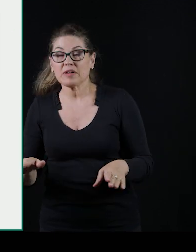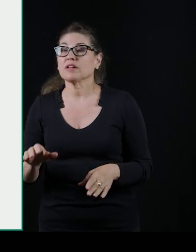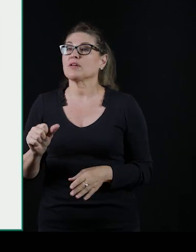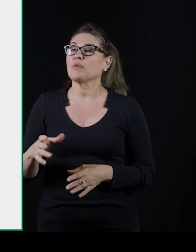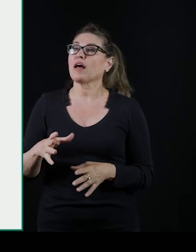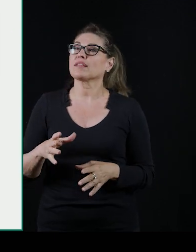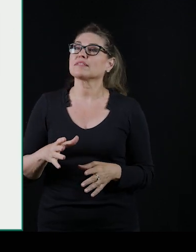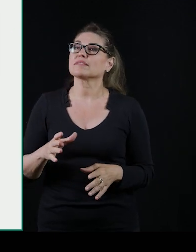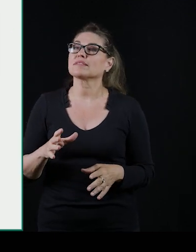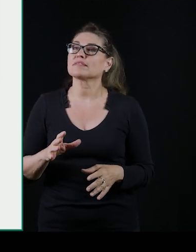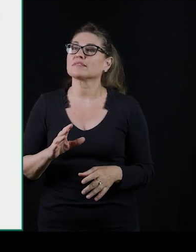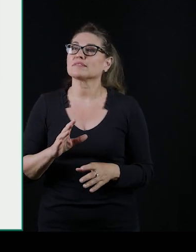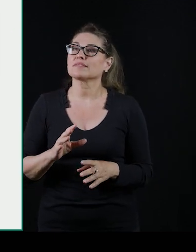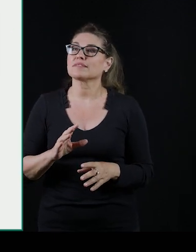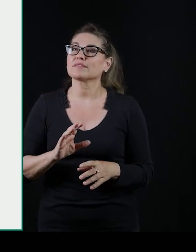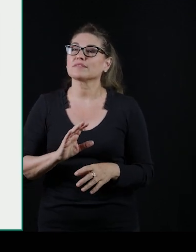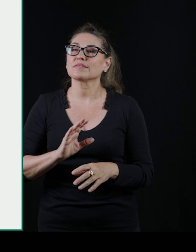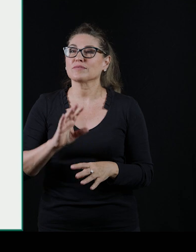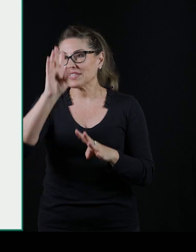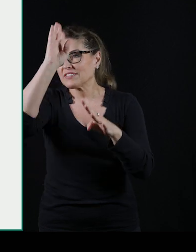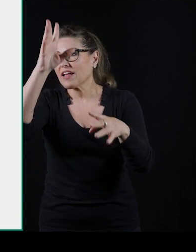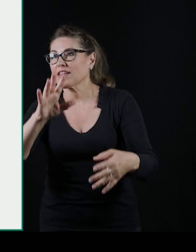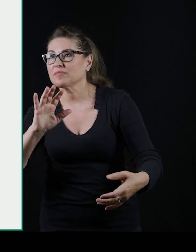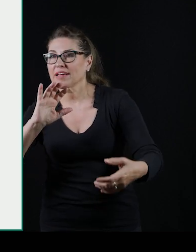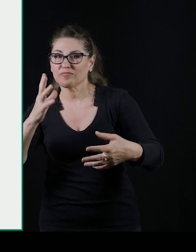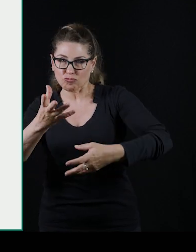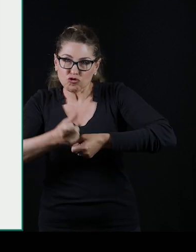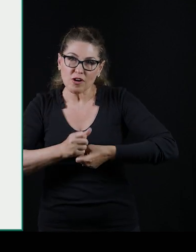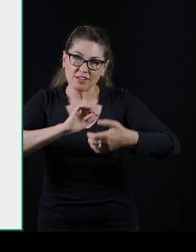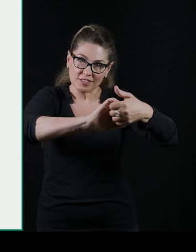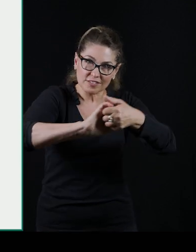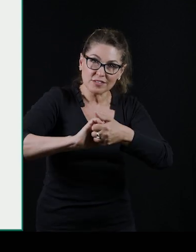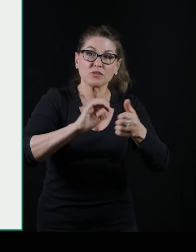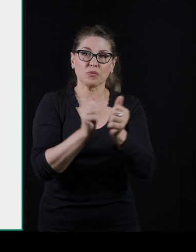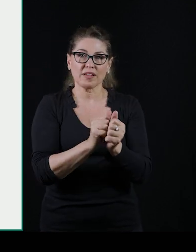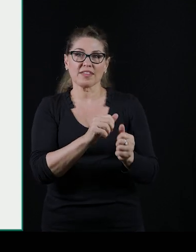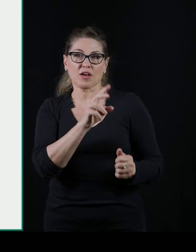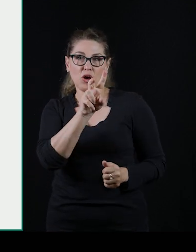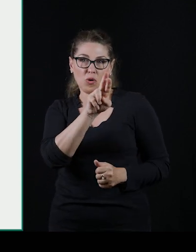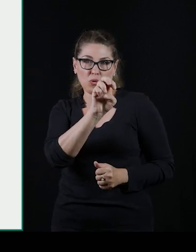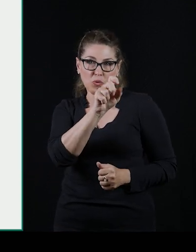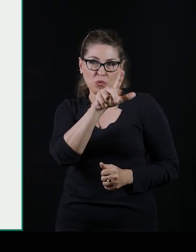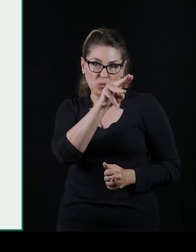to establish trust between the realms team which just happened to be in Stockholm, Sweden